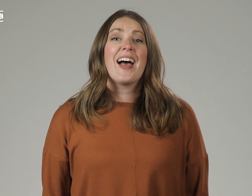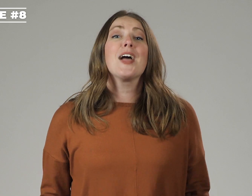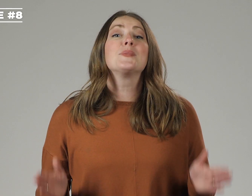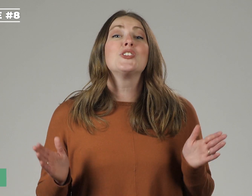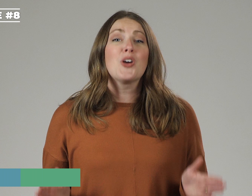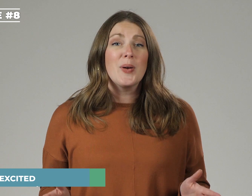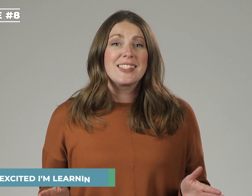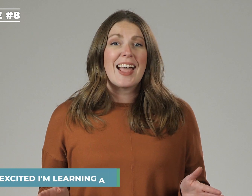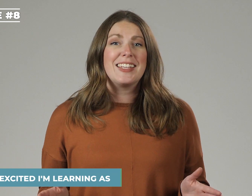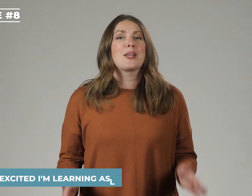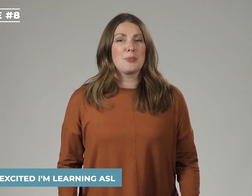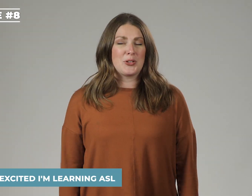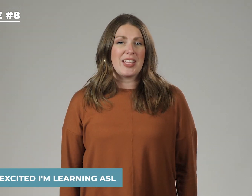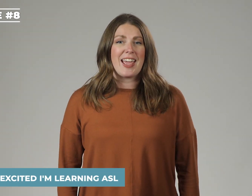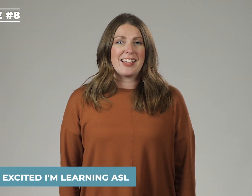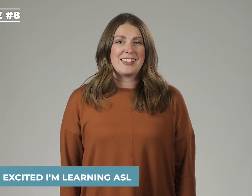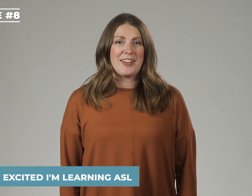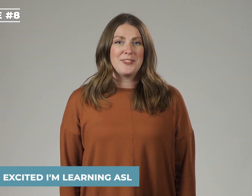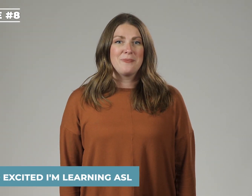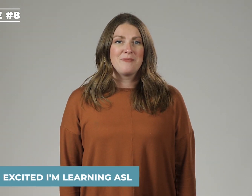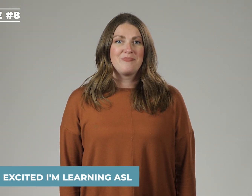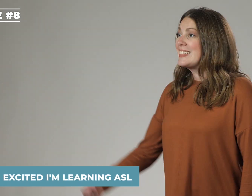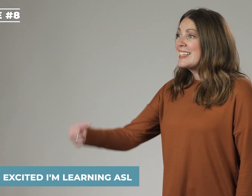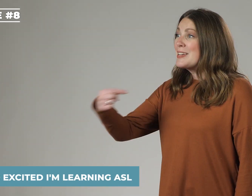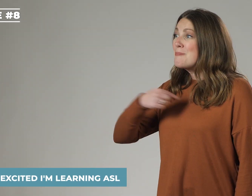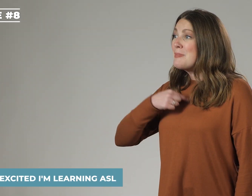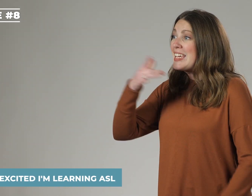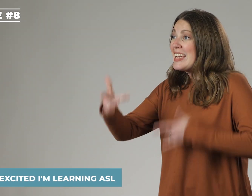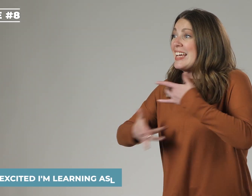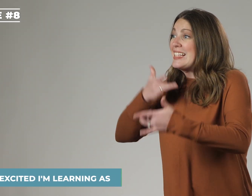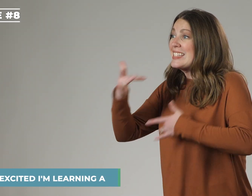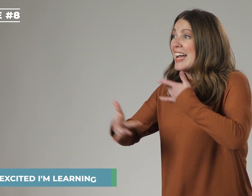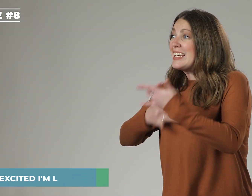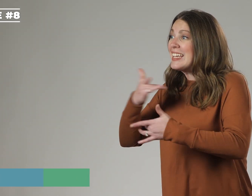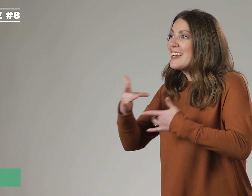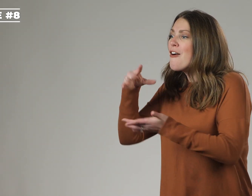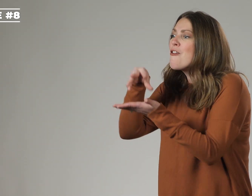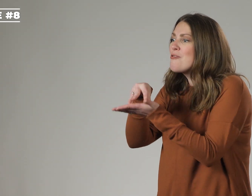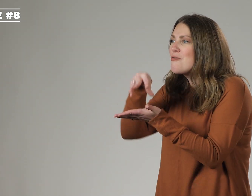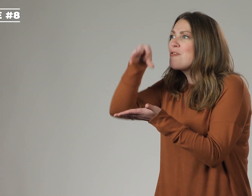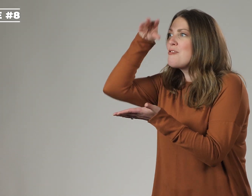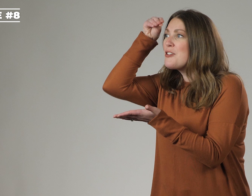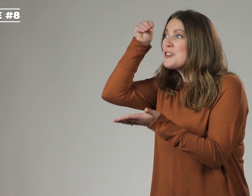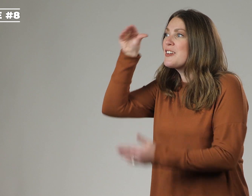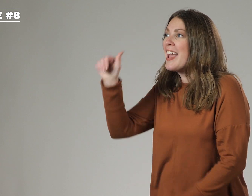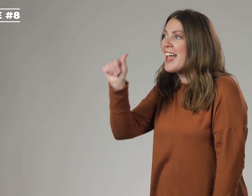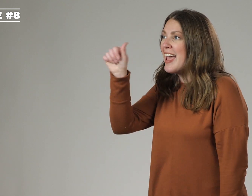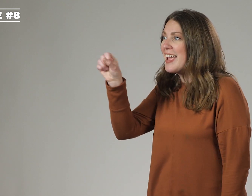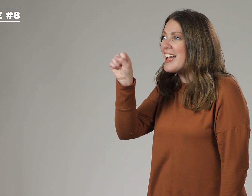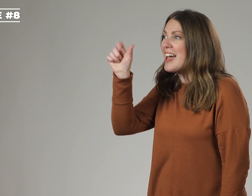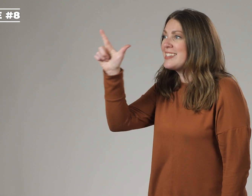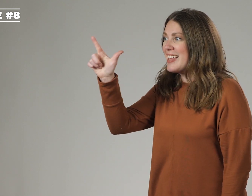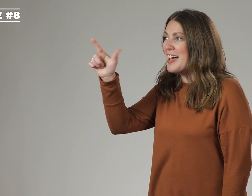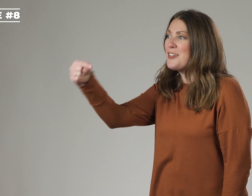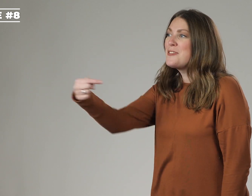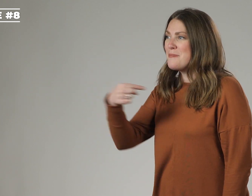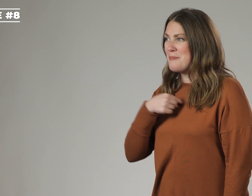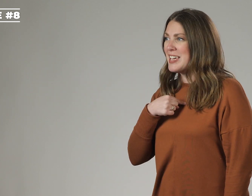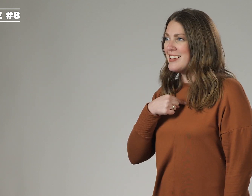I'm so excited I'm learning ASL. 'Me excited learn ASL me.'